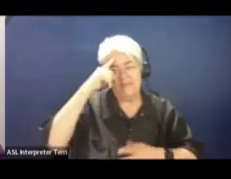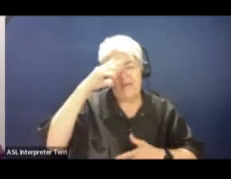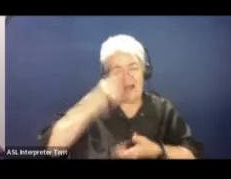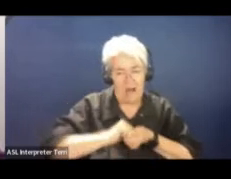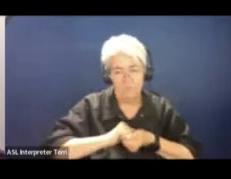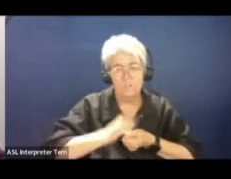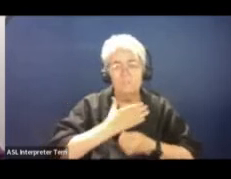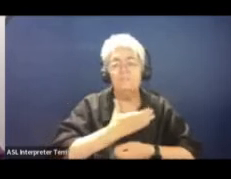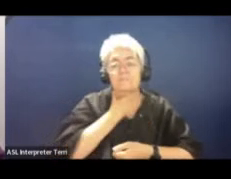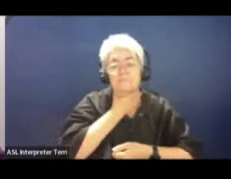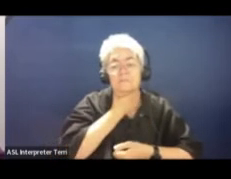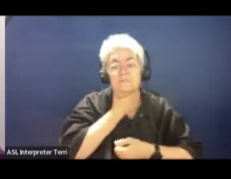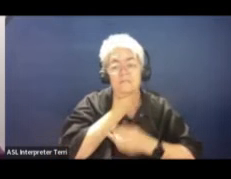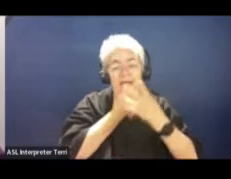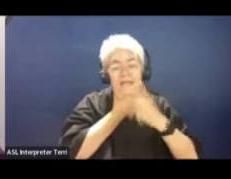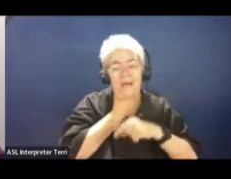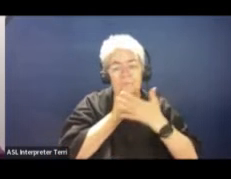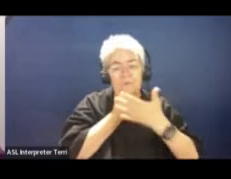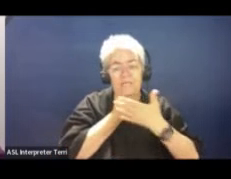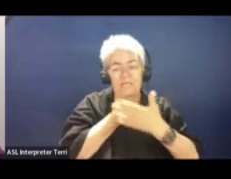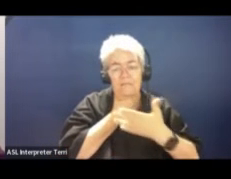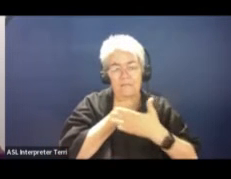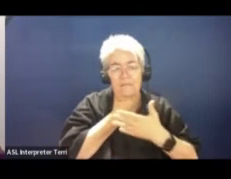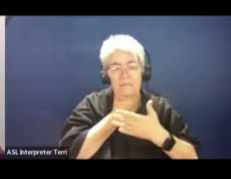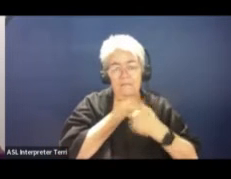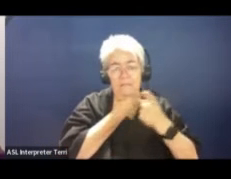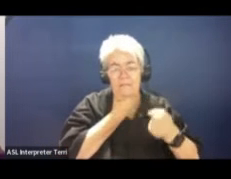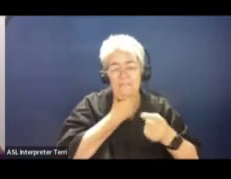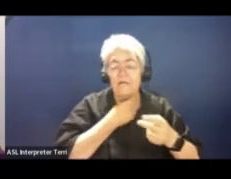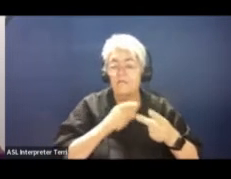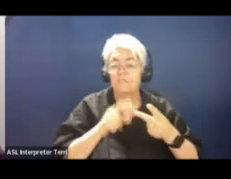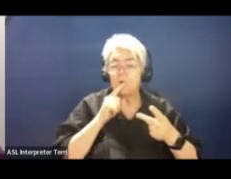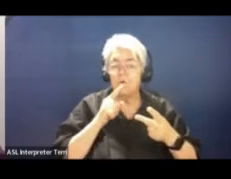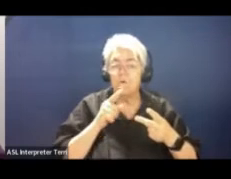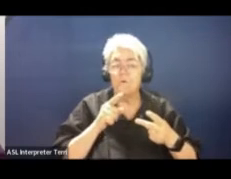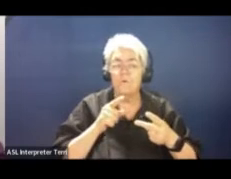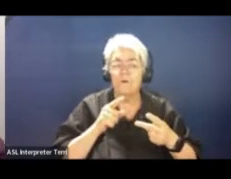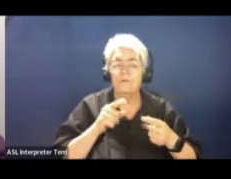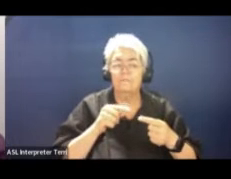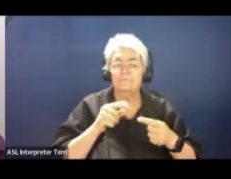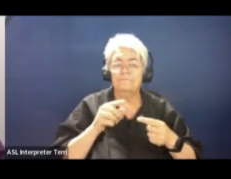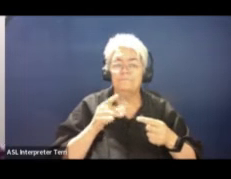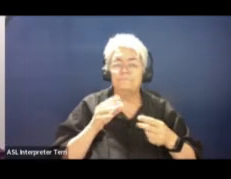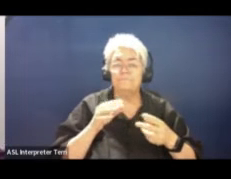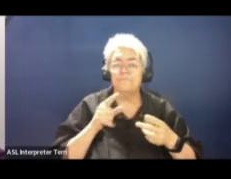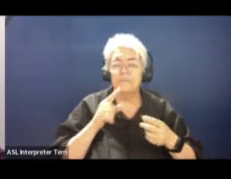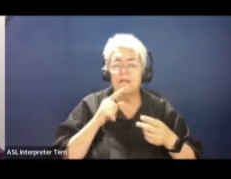important for my program to mark and capture because of the the intersectionalities that this